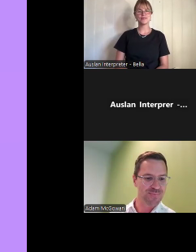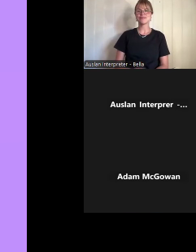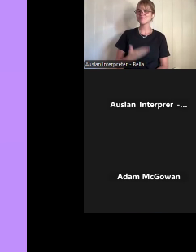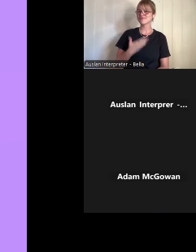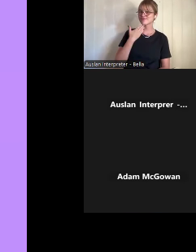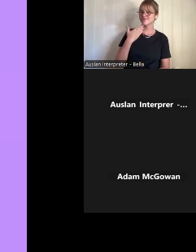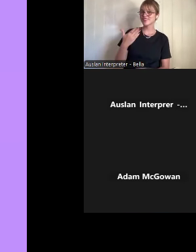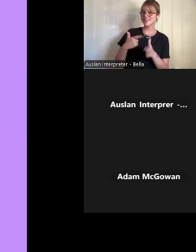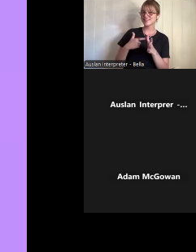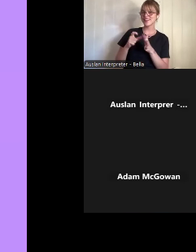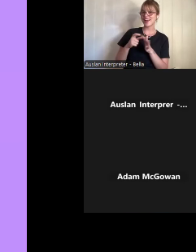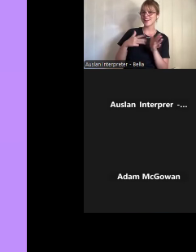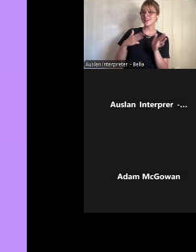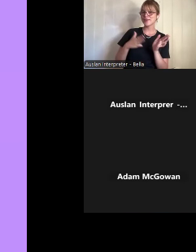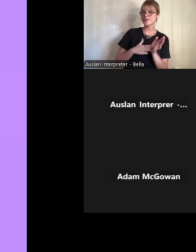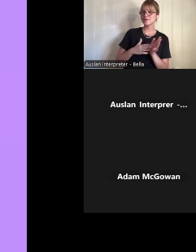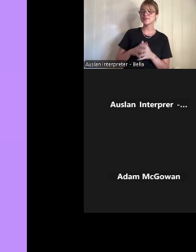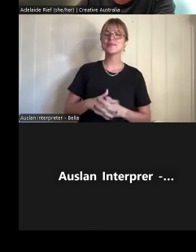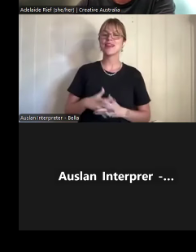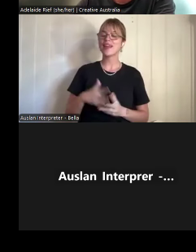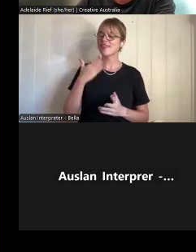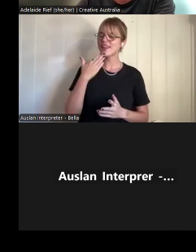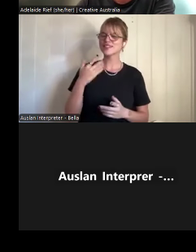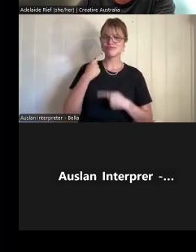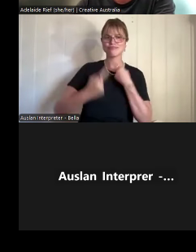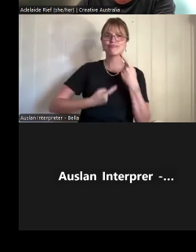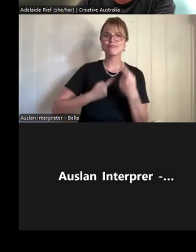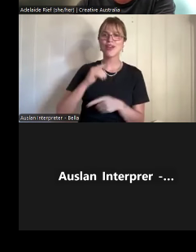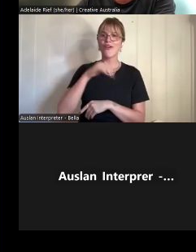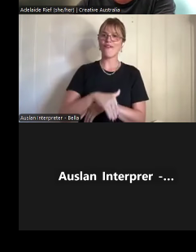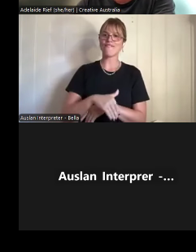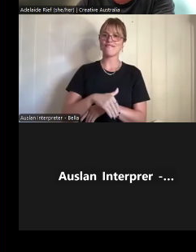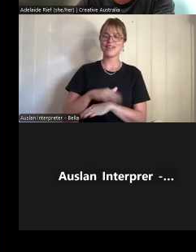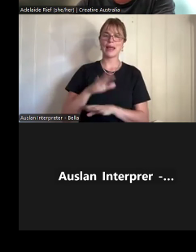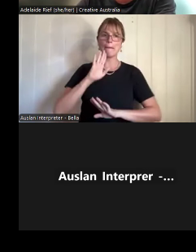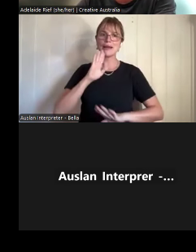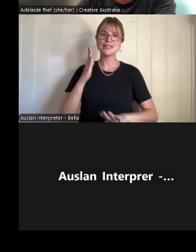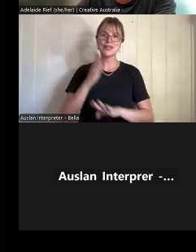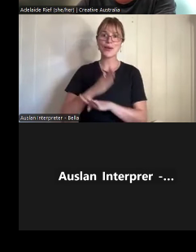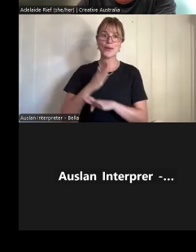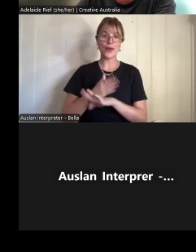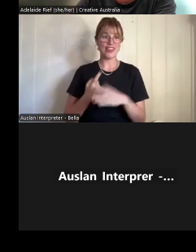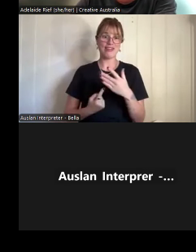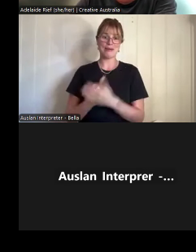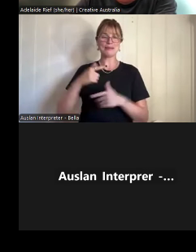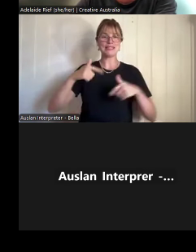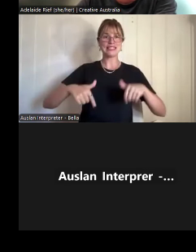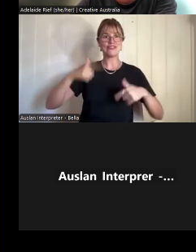us, and sharing a bit more about the amazing work that happens here at Creative Australia and in